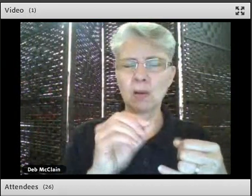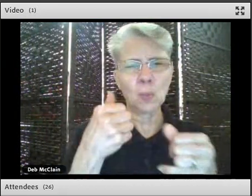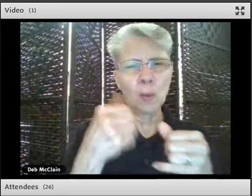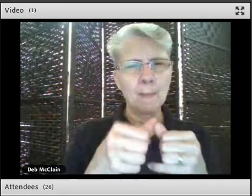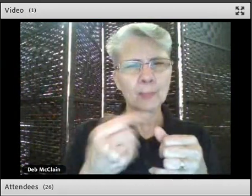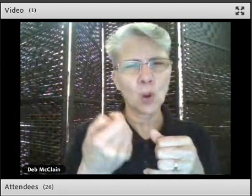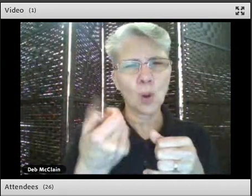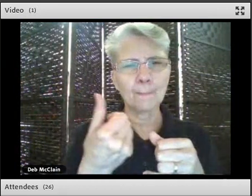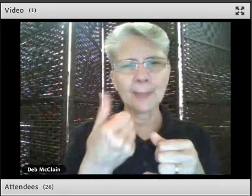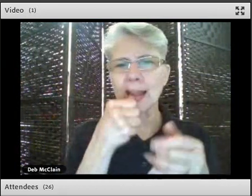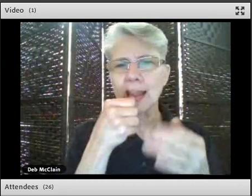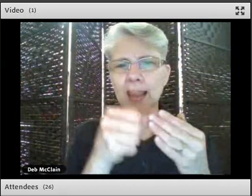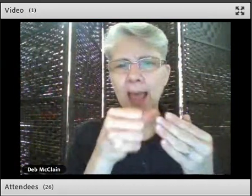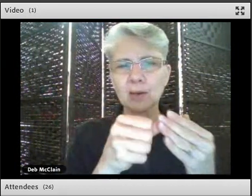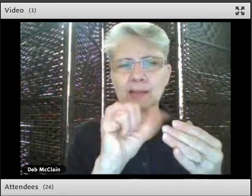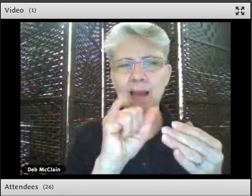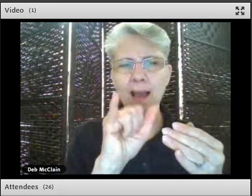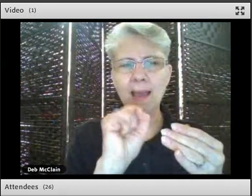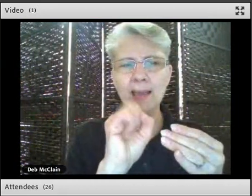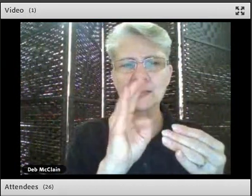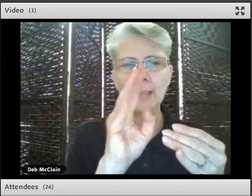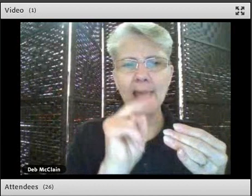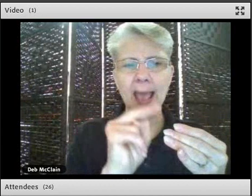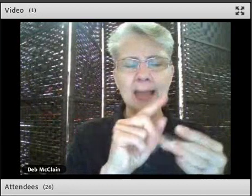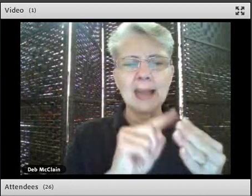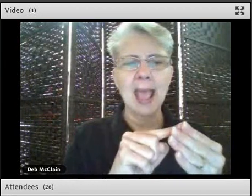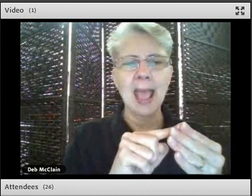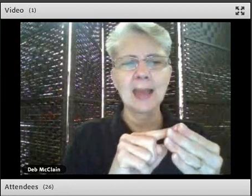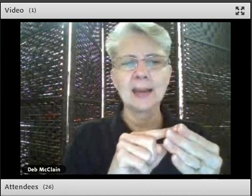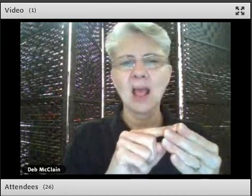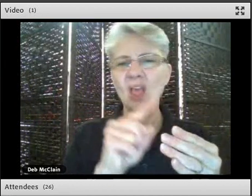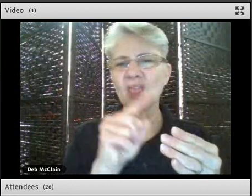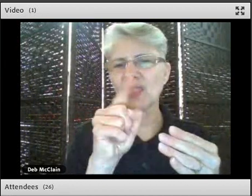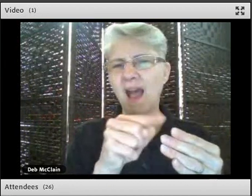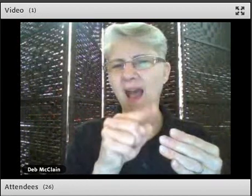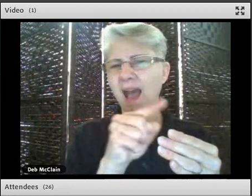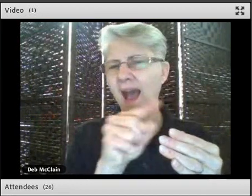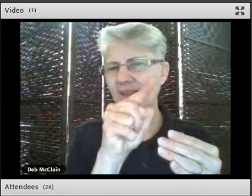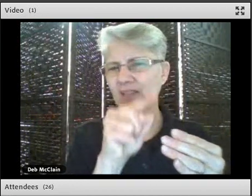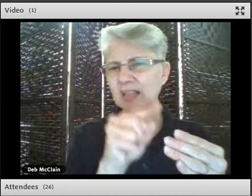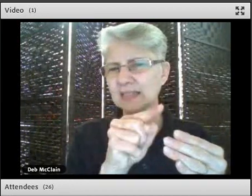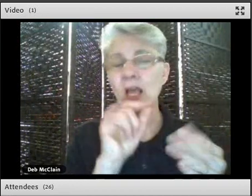Keep in mind that the capital letter "X" in the ISBN